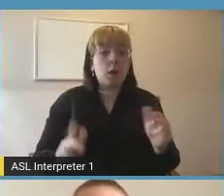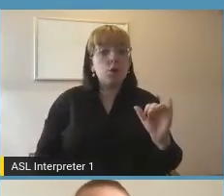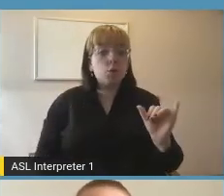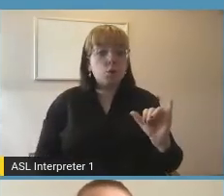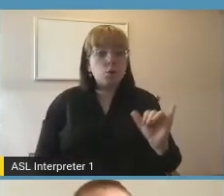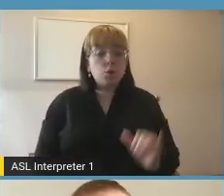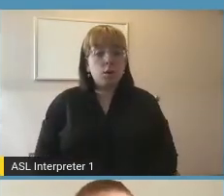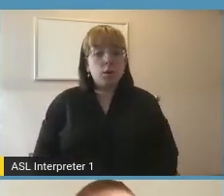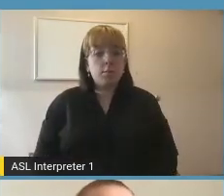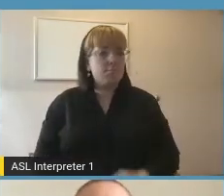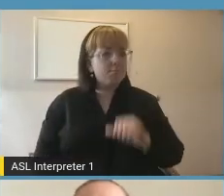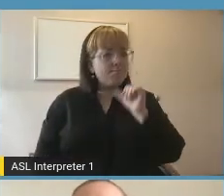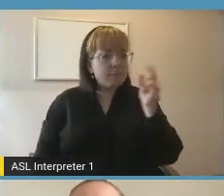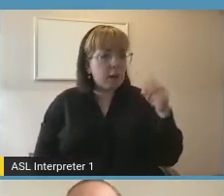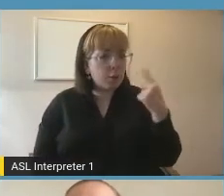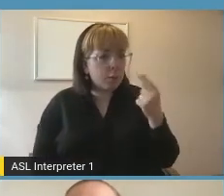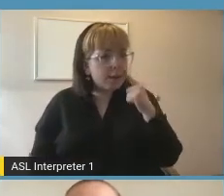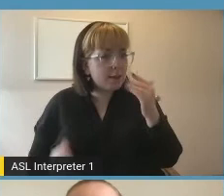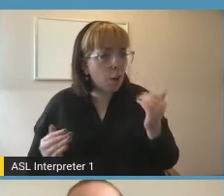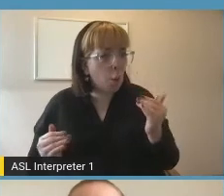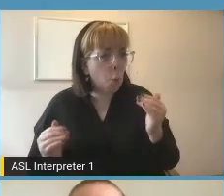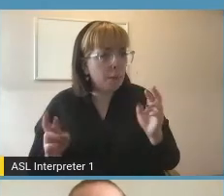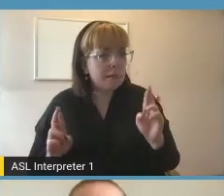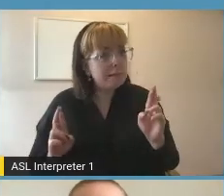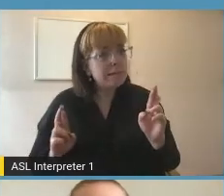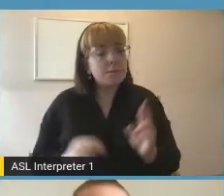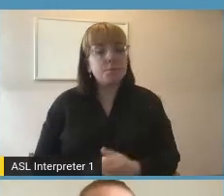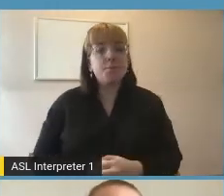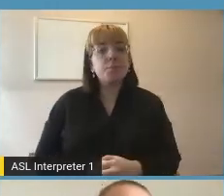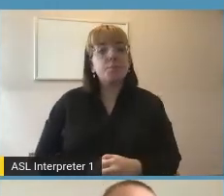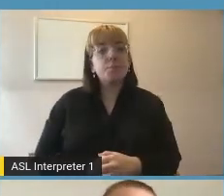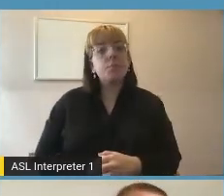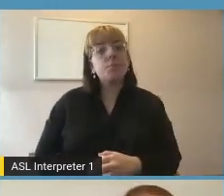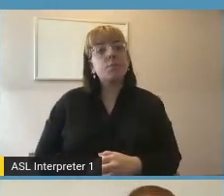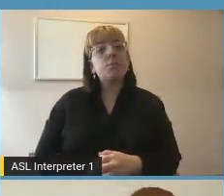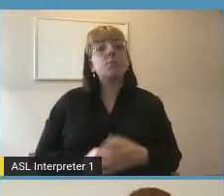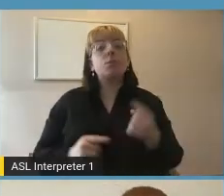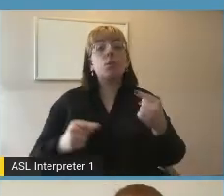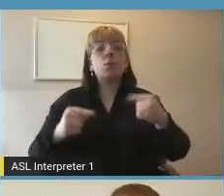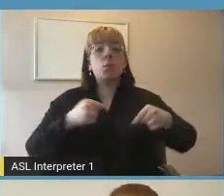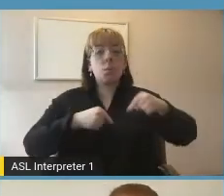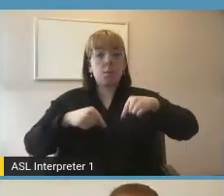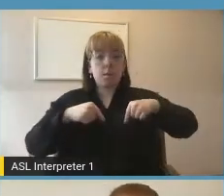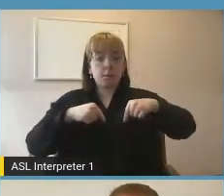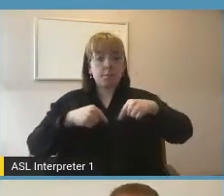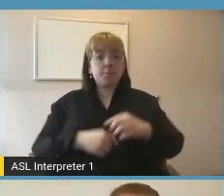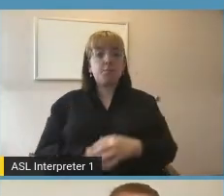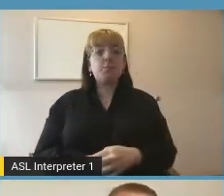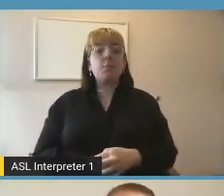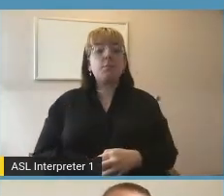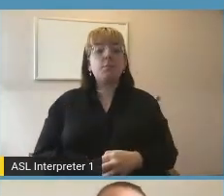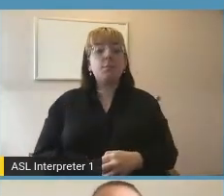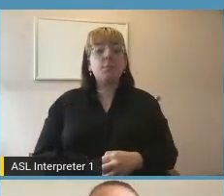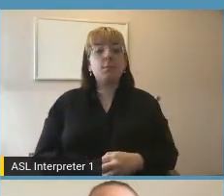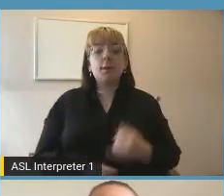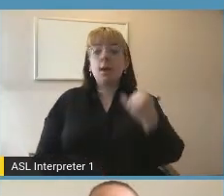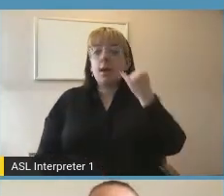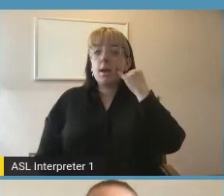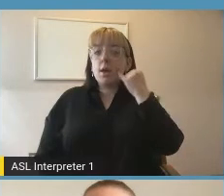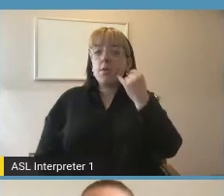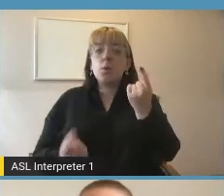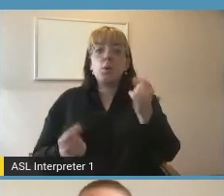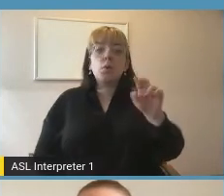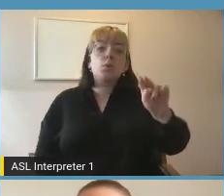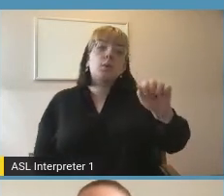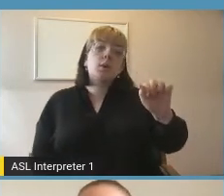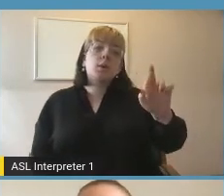Not too crazy I hope. So then going back if you are doing a narrative audio documentary